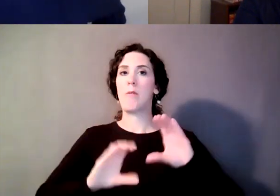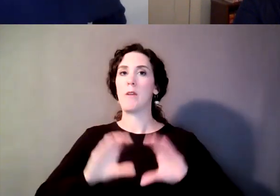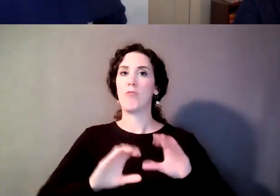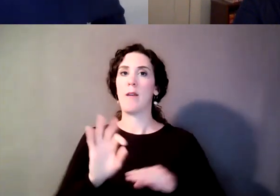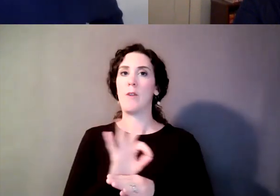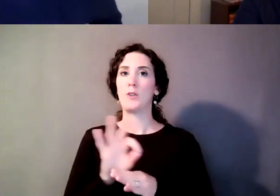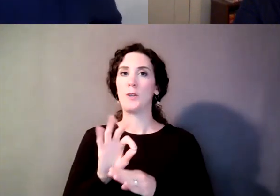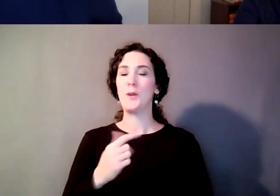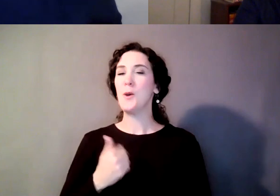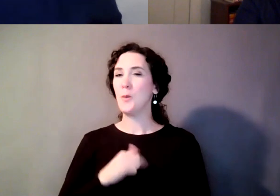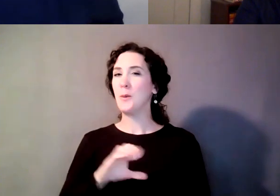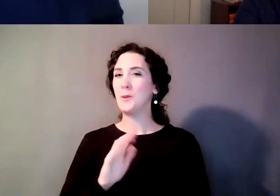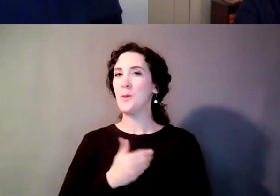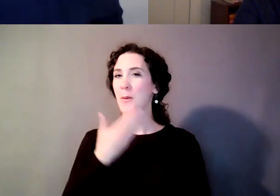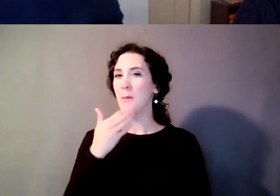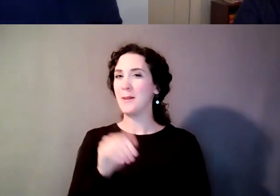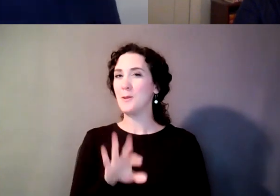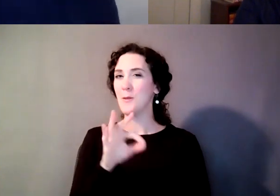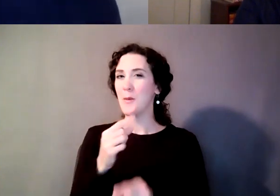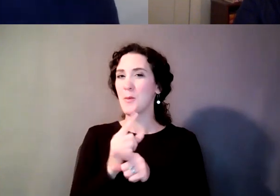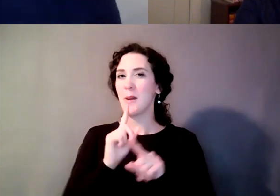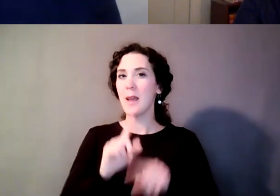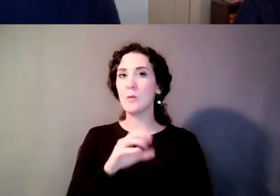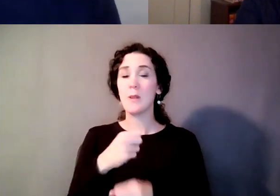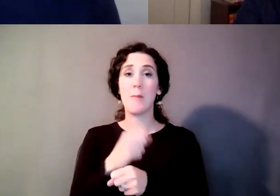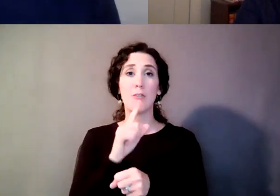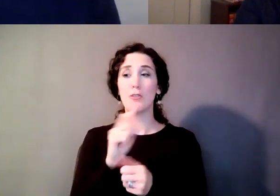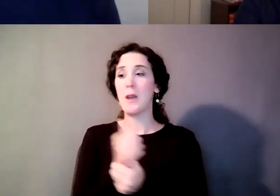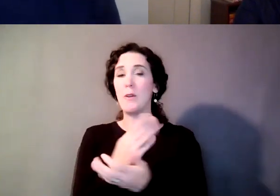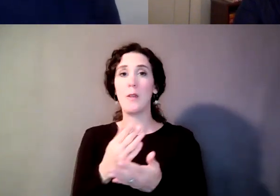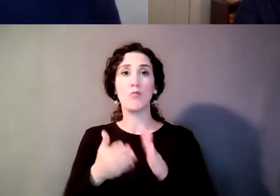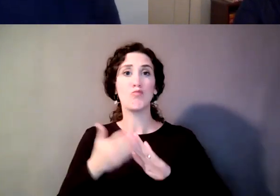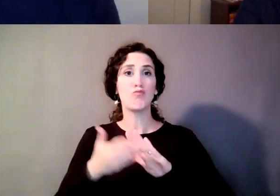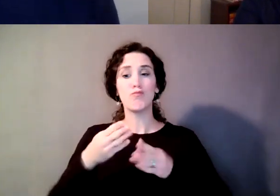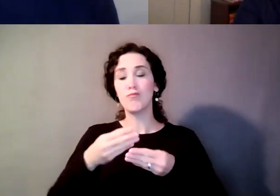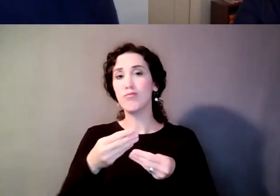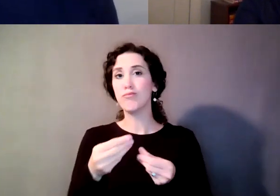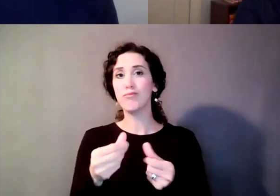to get you the appropriate answers and make sure that everything runs as smoothly as possible.